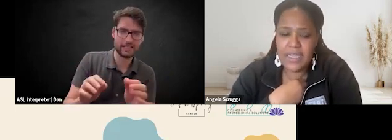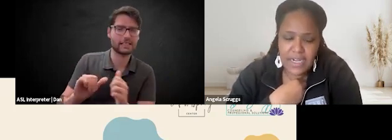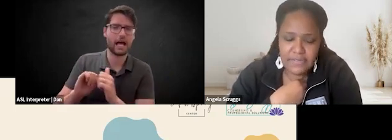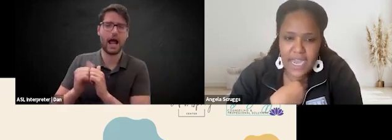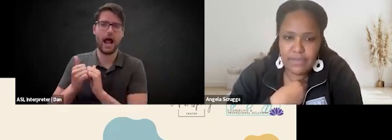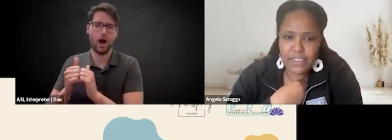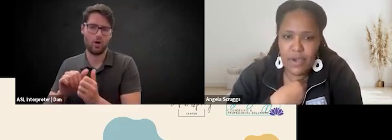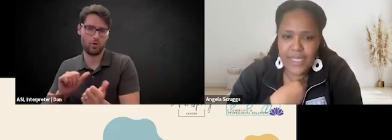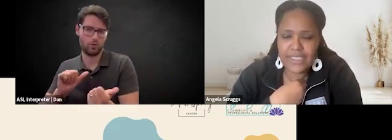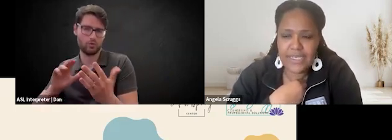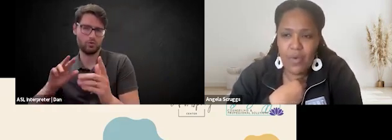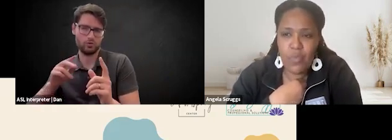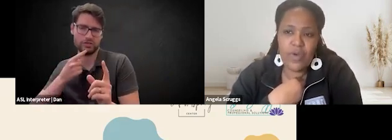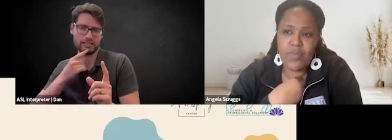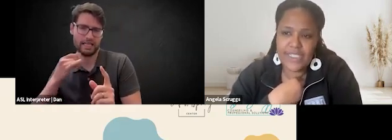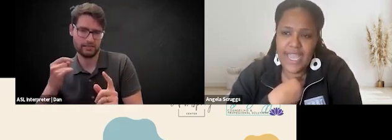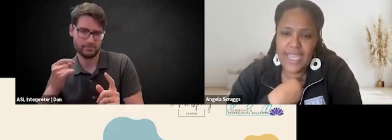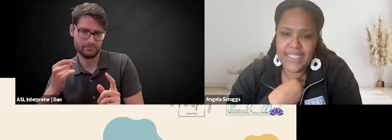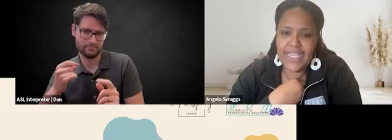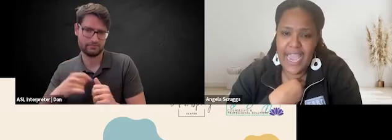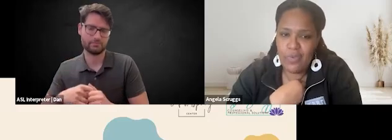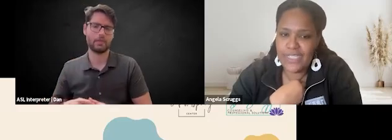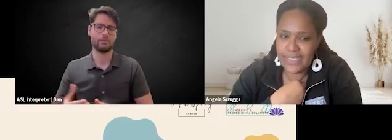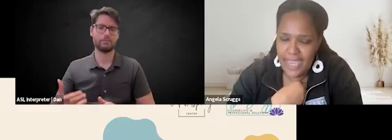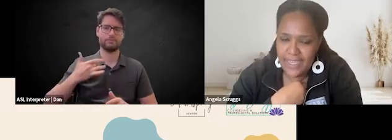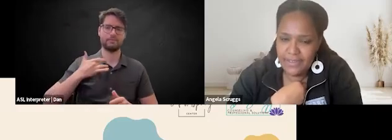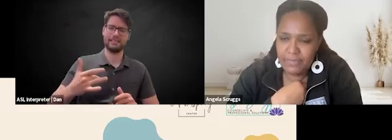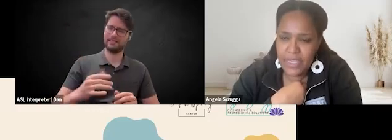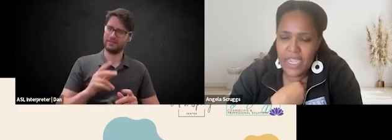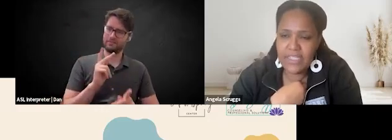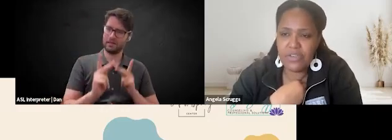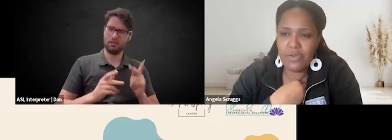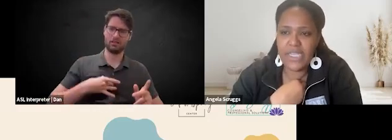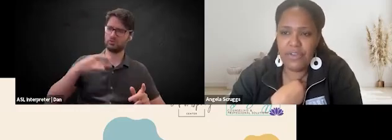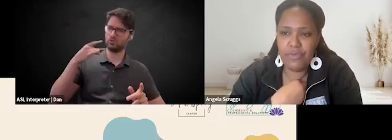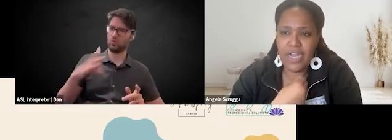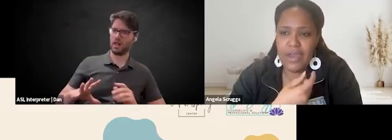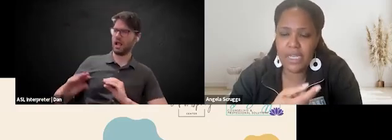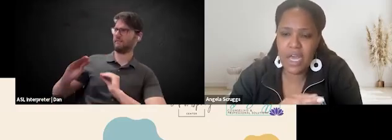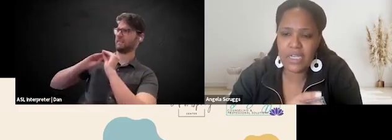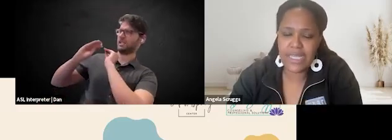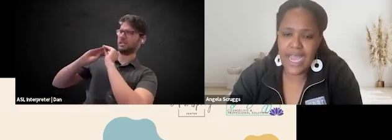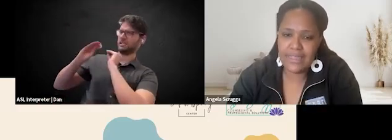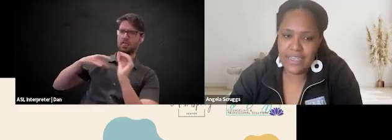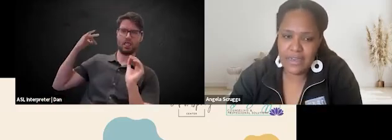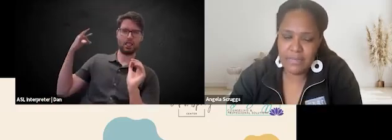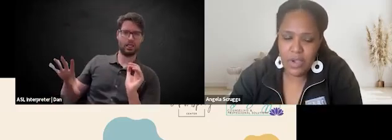A lot of times, though, it's not what we say, it's how we say it. And so again, if we're coming alongside them,